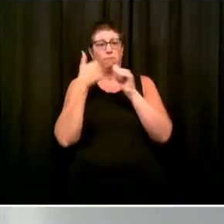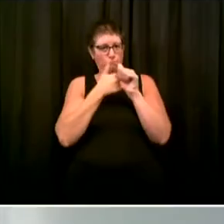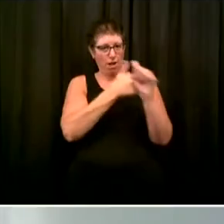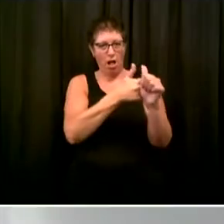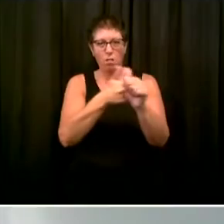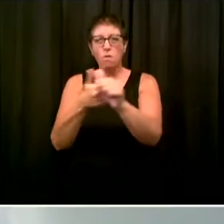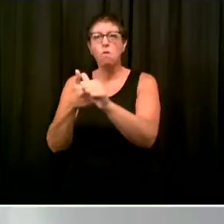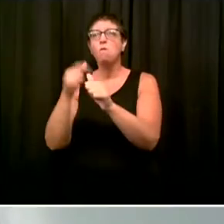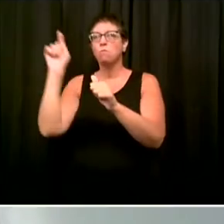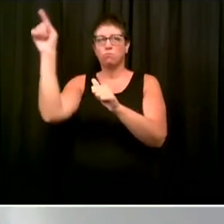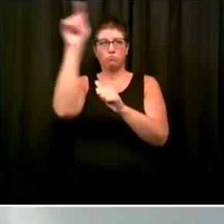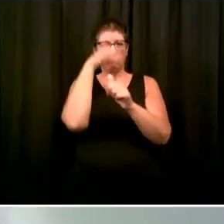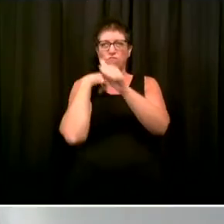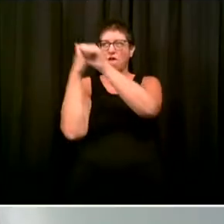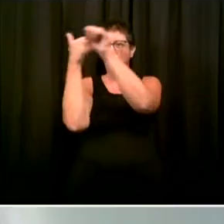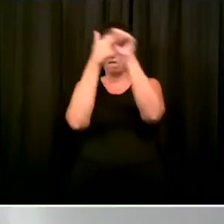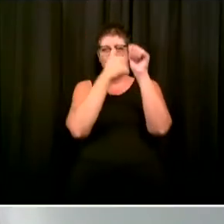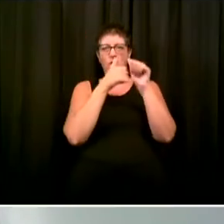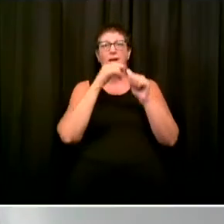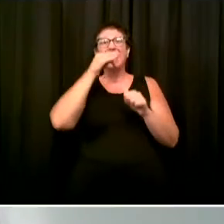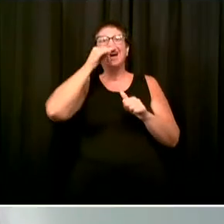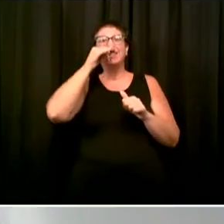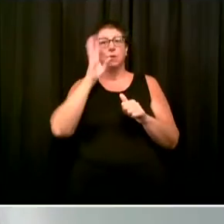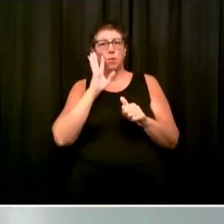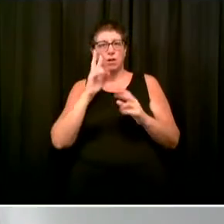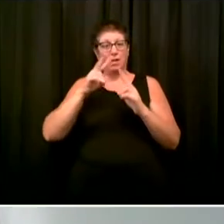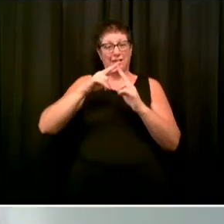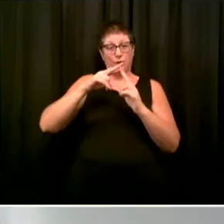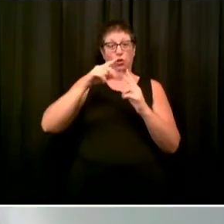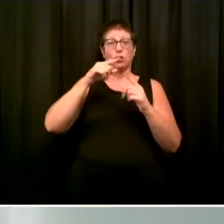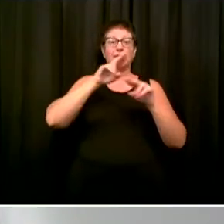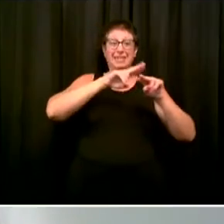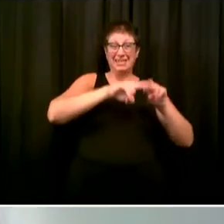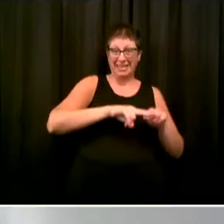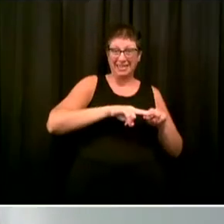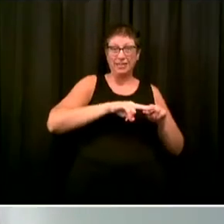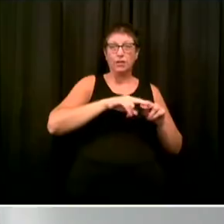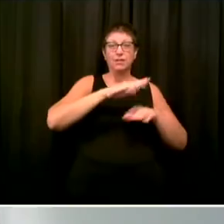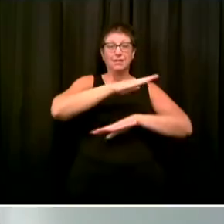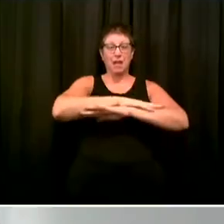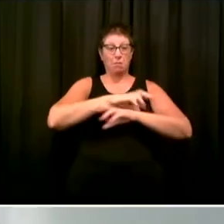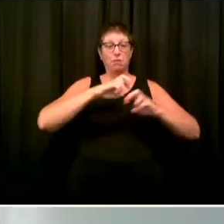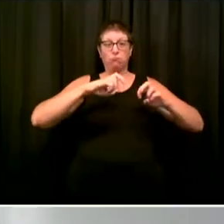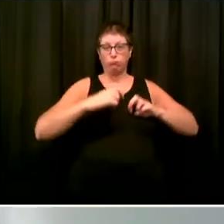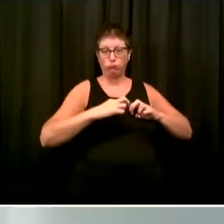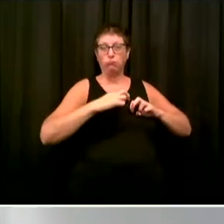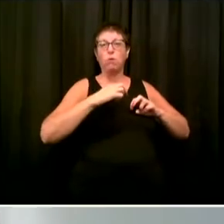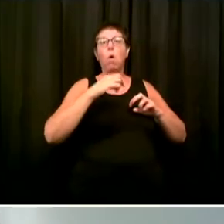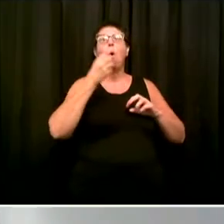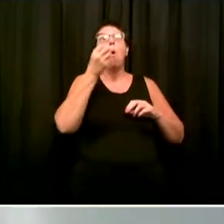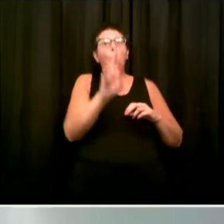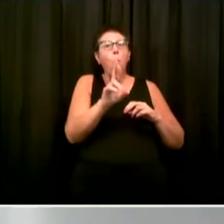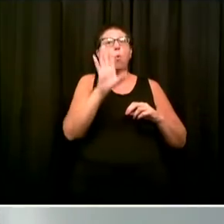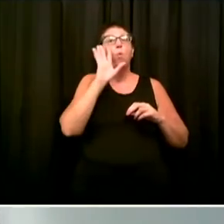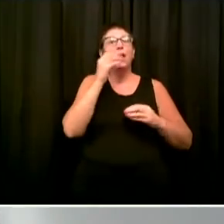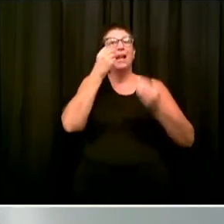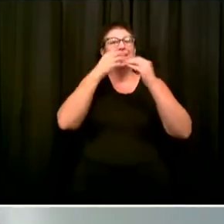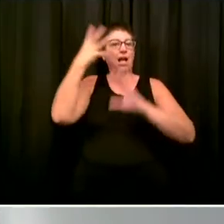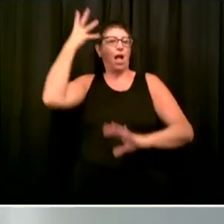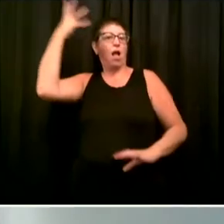THAT THIS IS THE MODEL THAT HAS BEEN USED IN MANY PLACES AROUND THE WORLD.